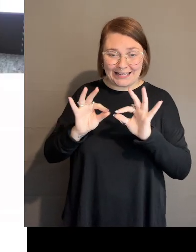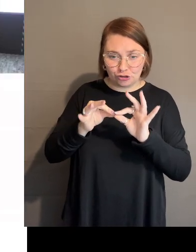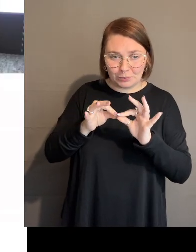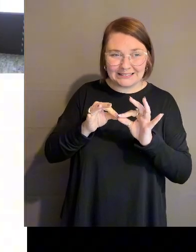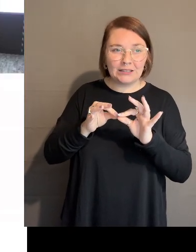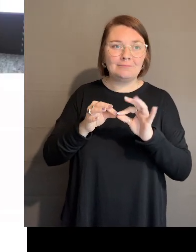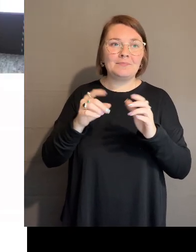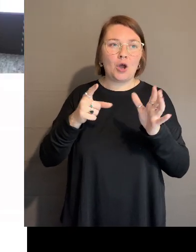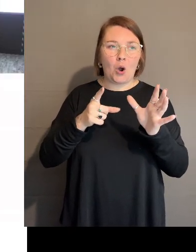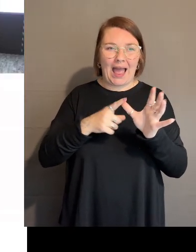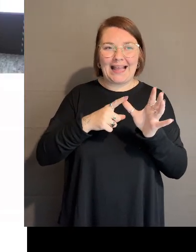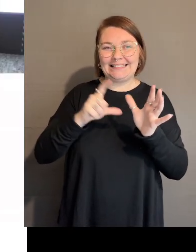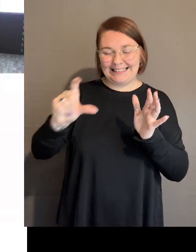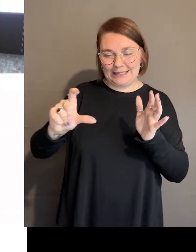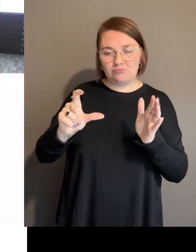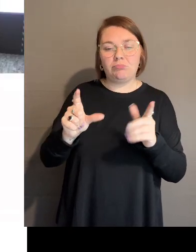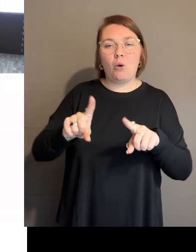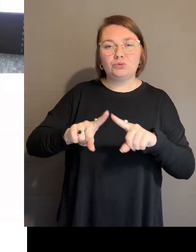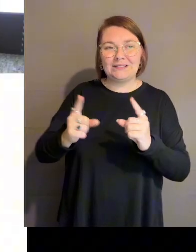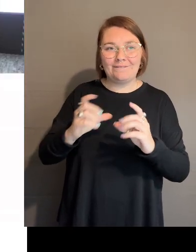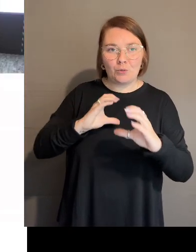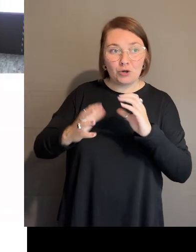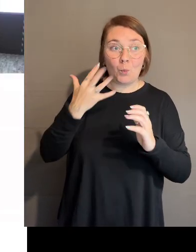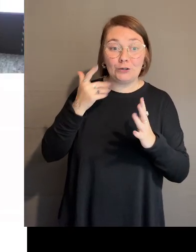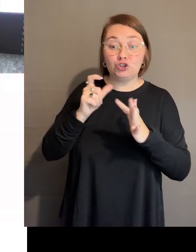and AAC Communications when they did the testing.